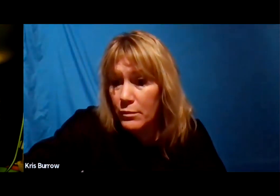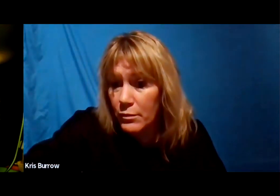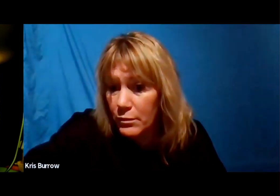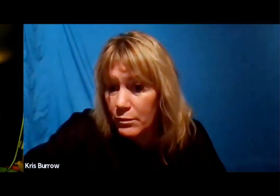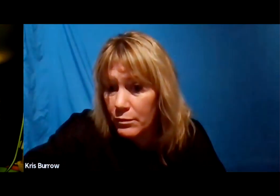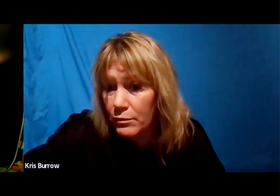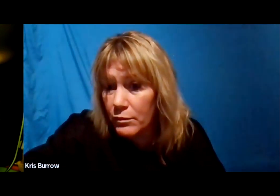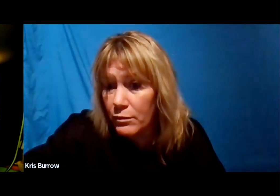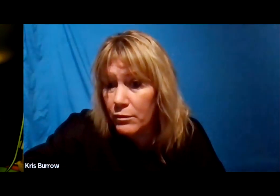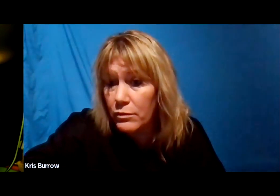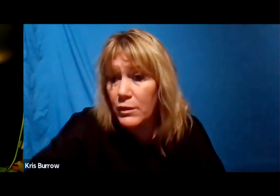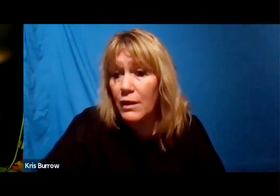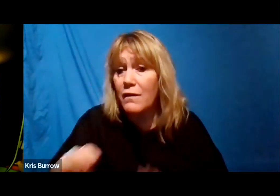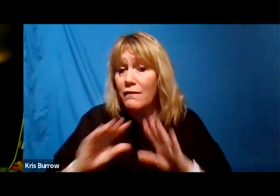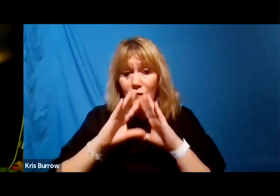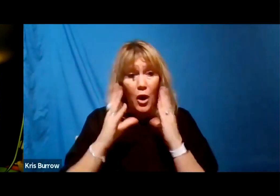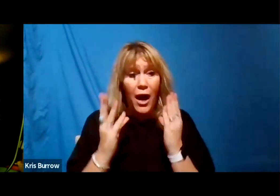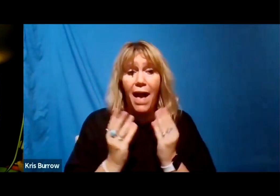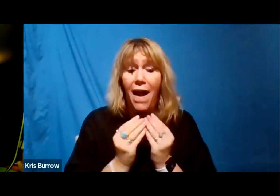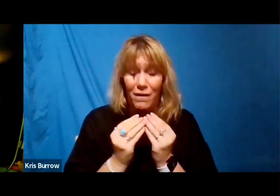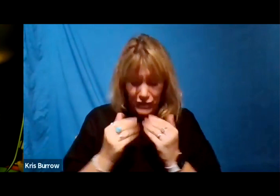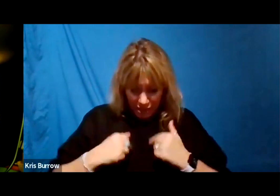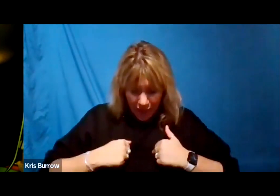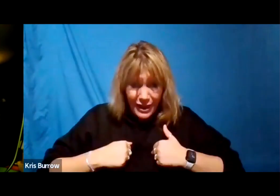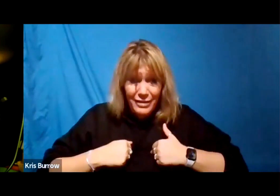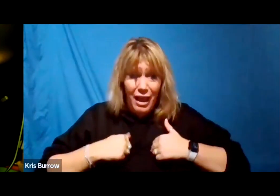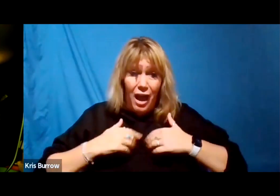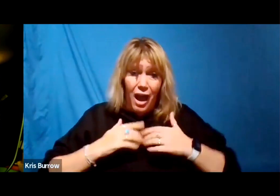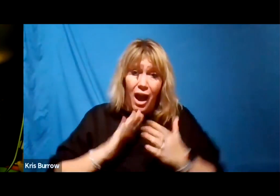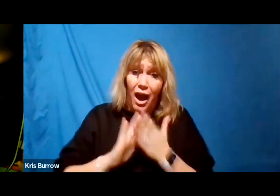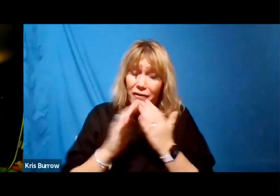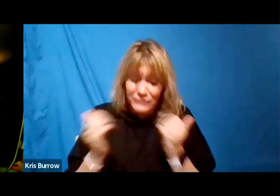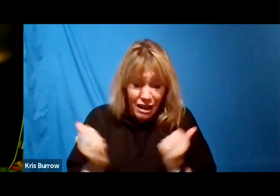The drum, my blood